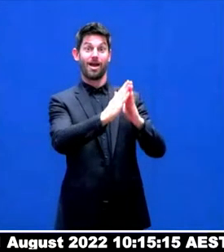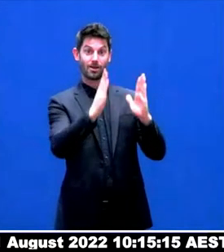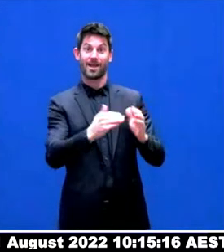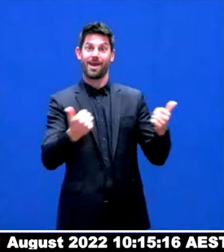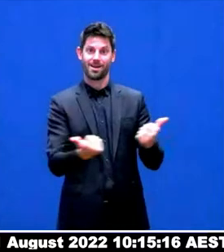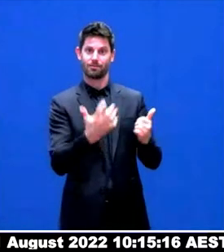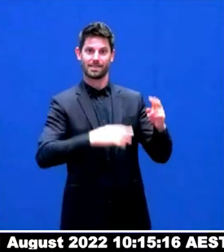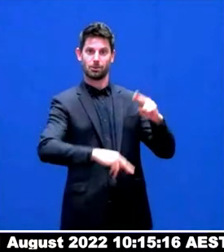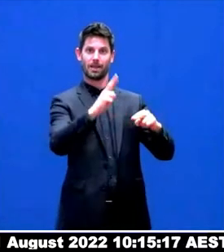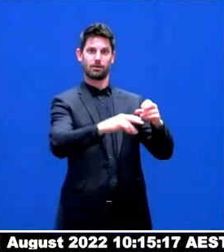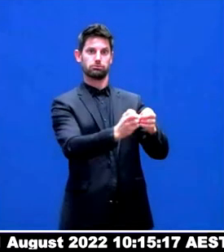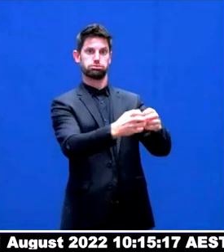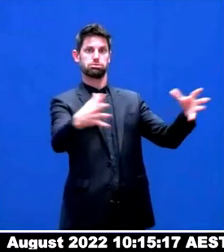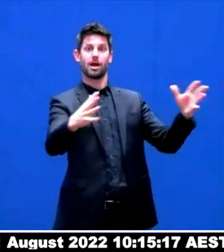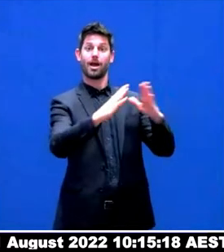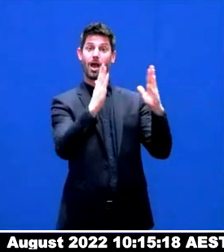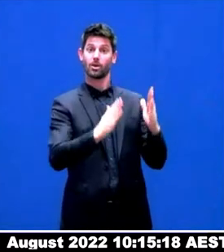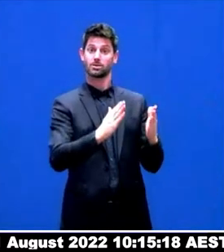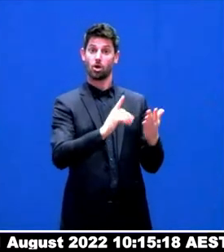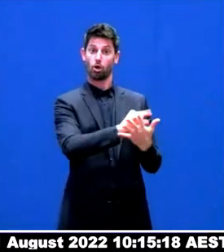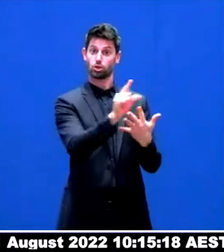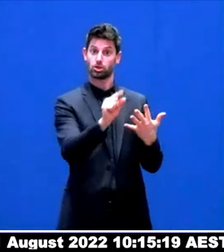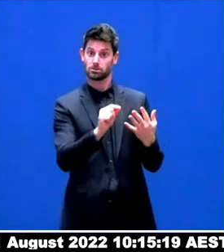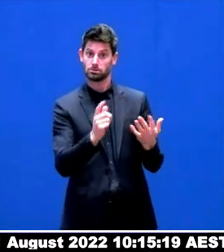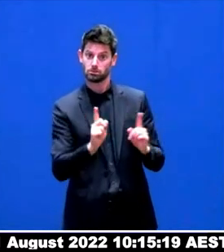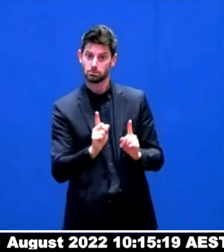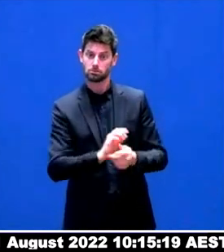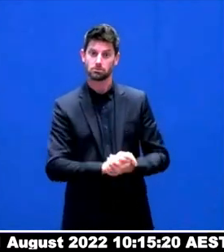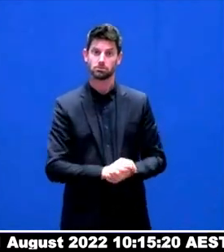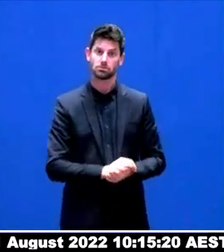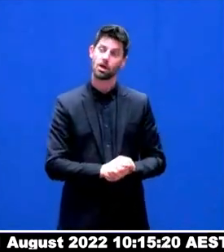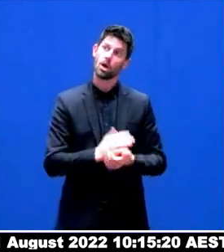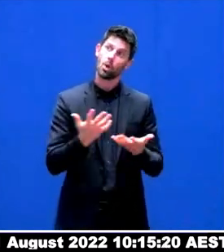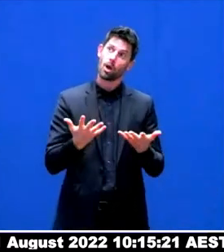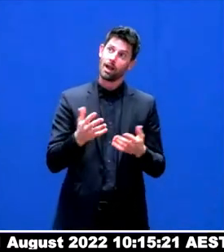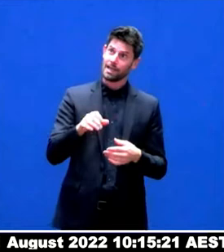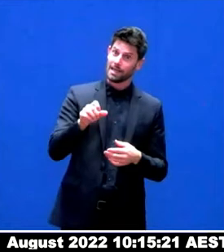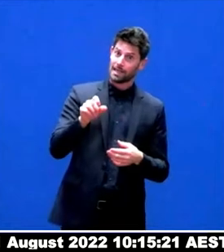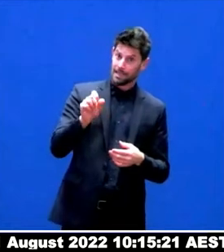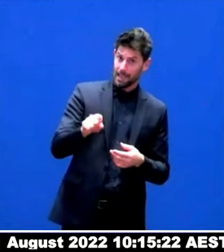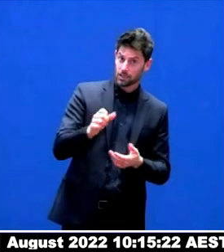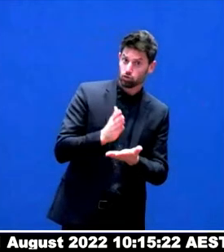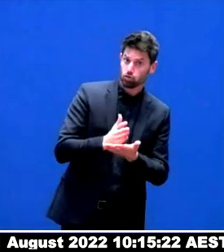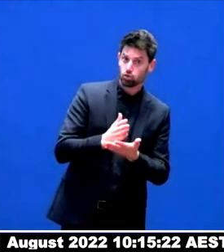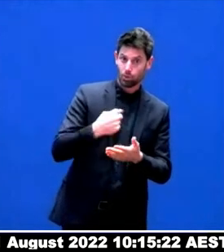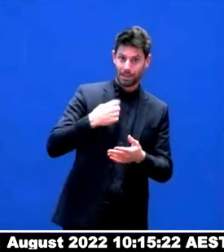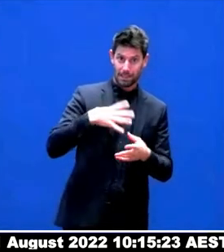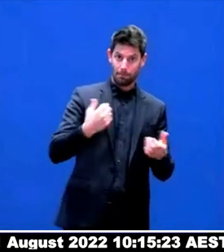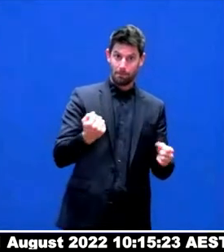Well, yes, it does mean the provision of social and affordable housing